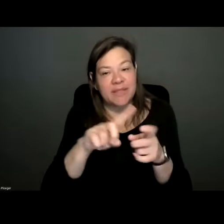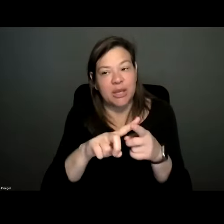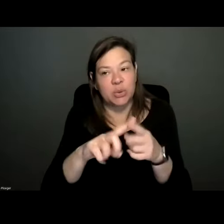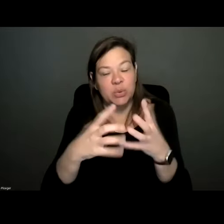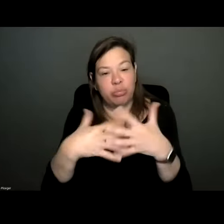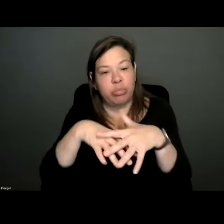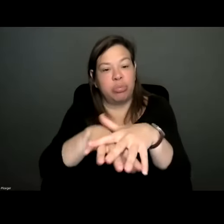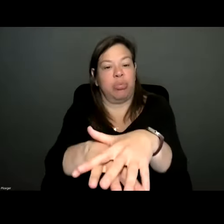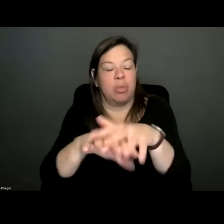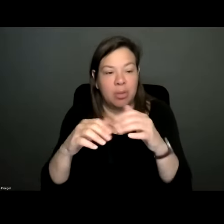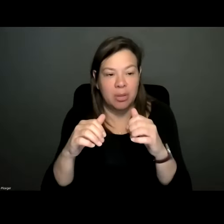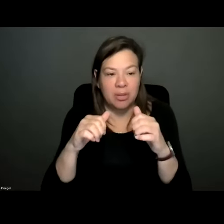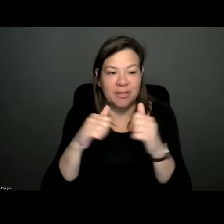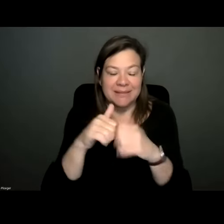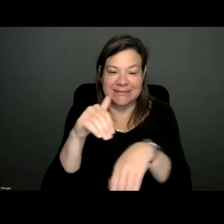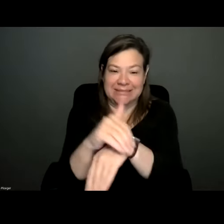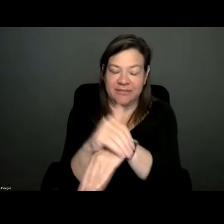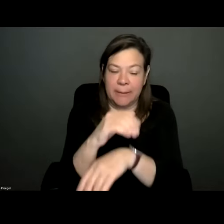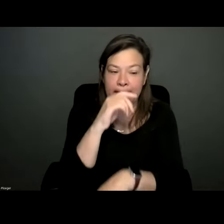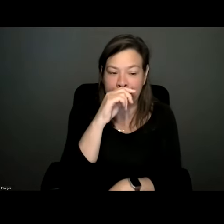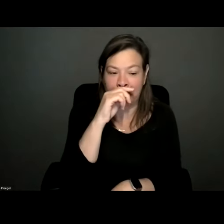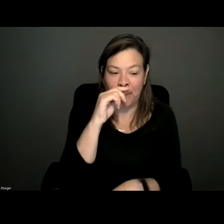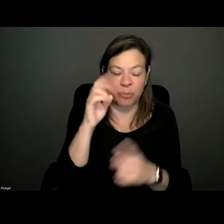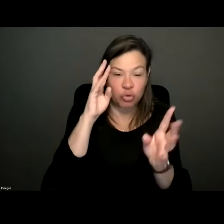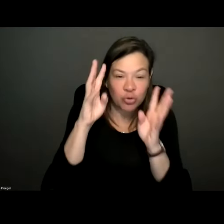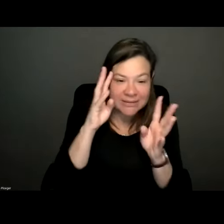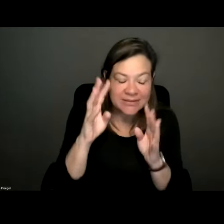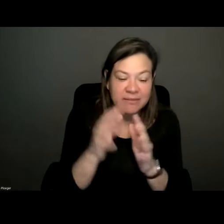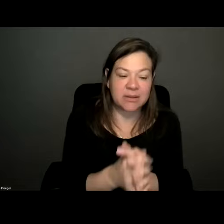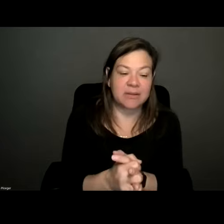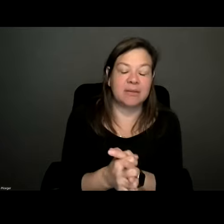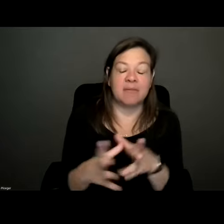throughout the evening of creativity and flexibility